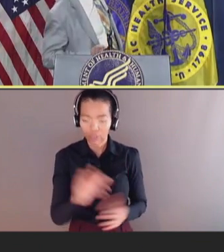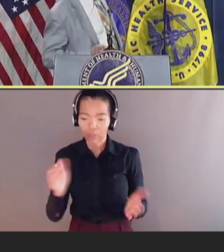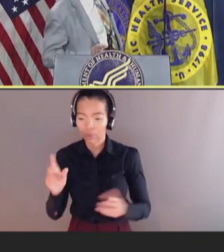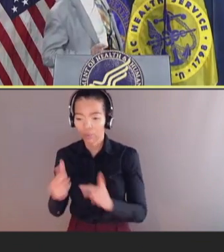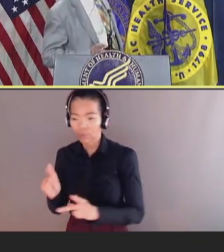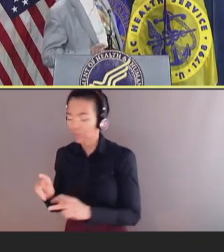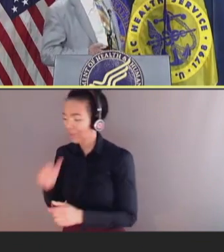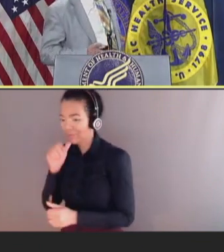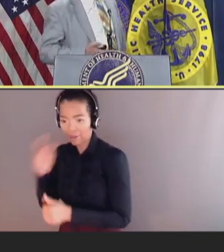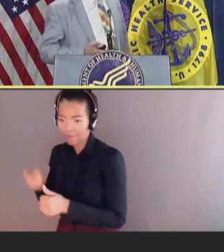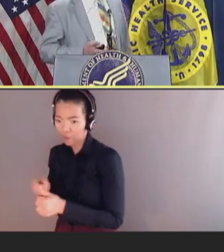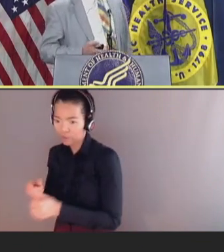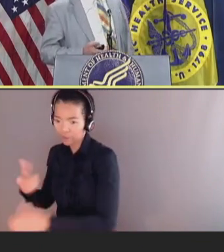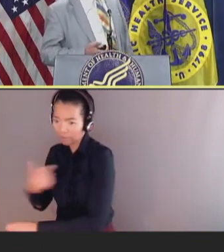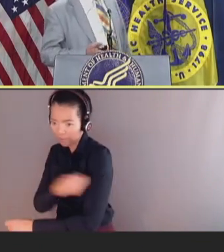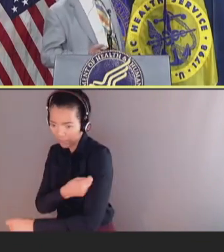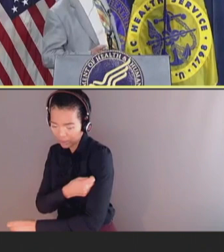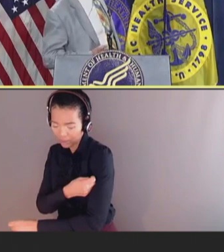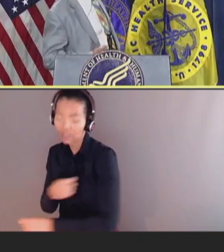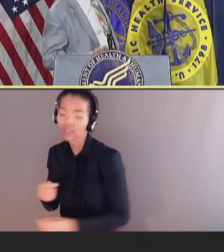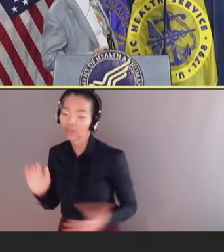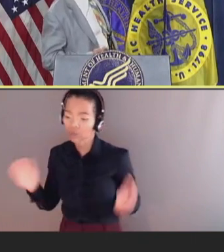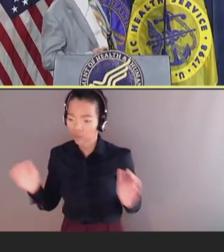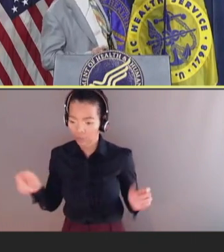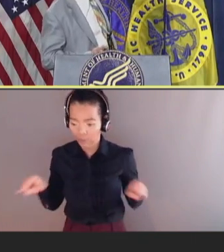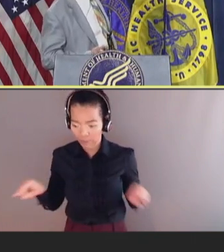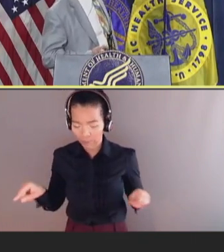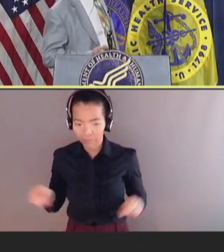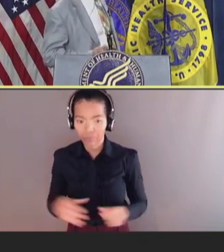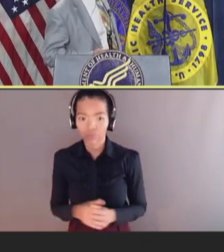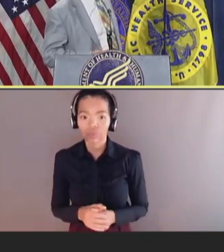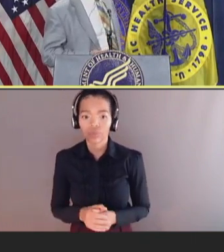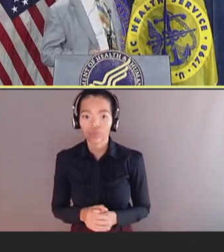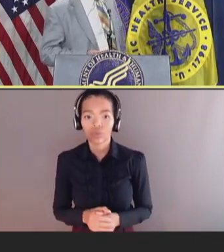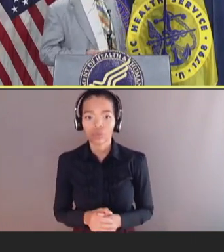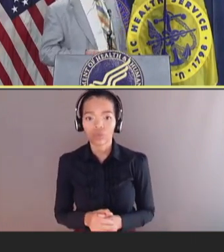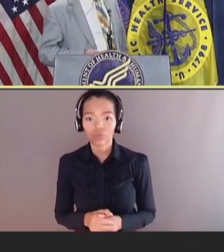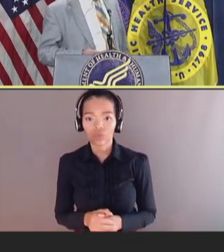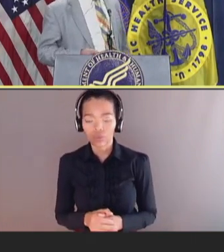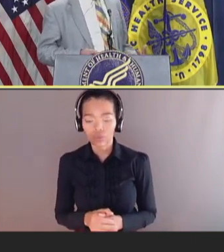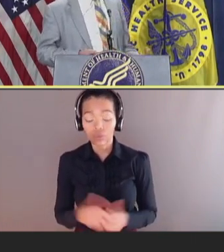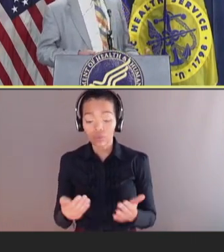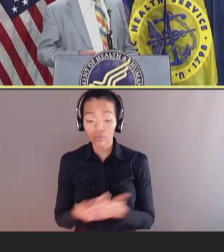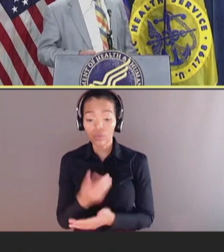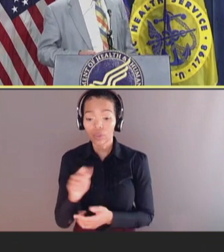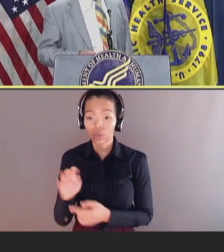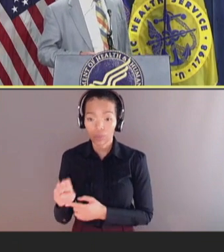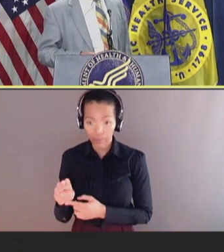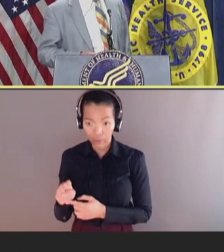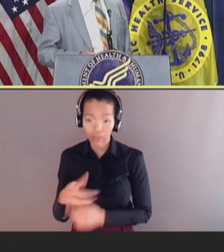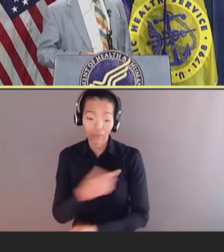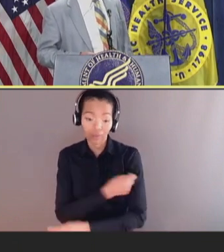So, challenges for novel TB vaccine development, we need more basic discoveries done. We need to